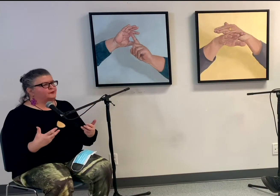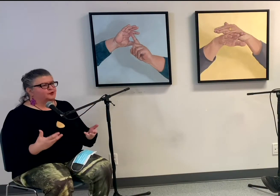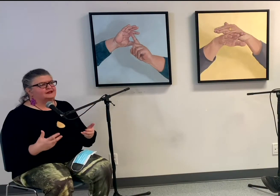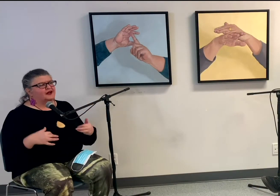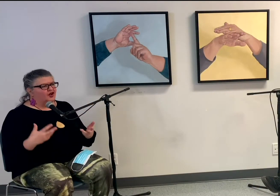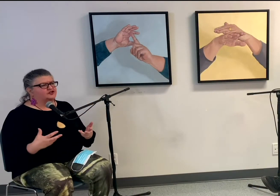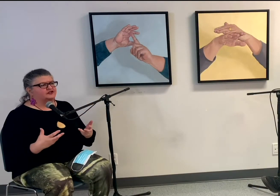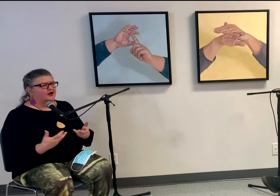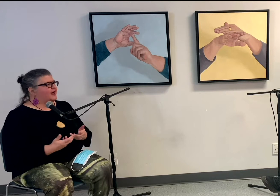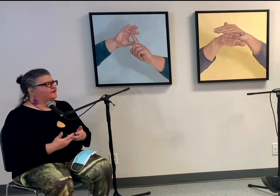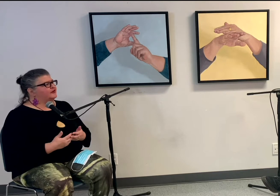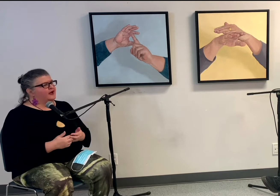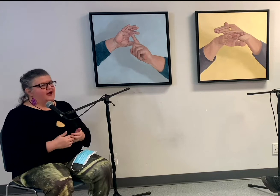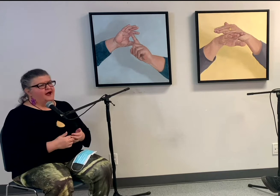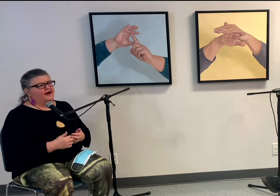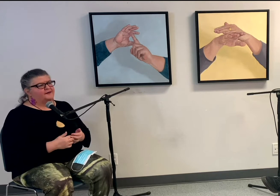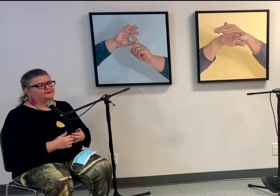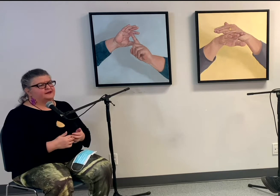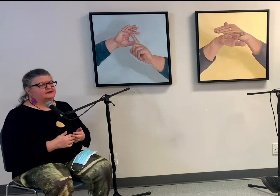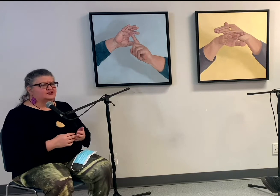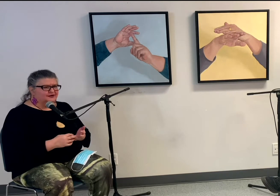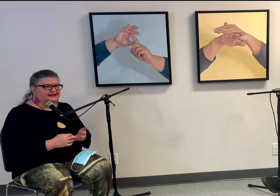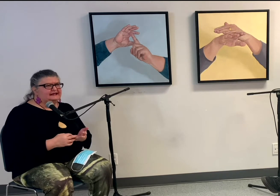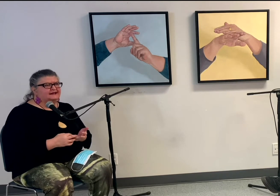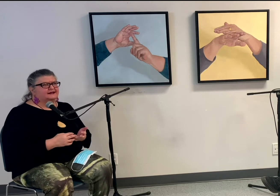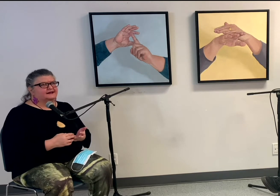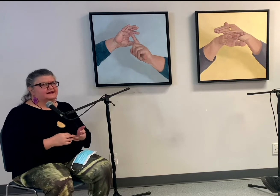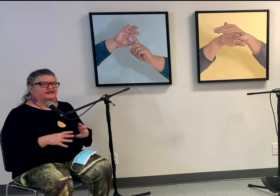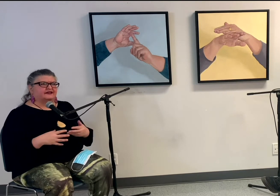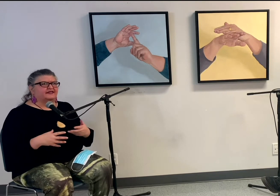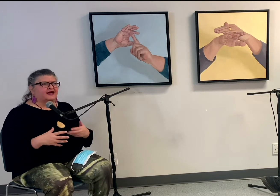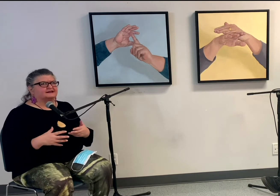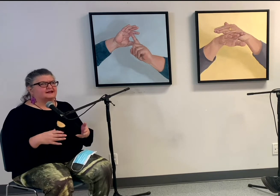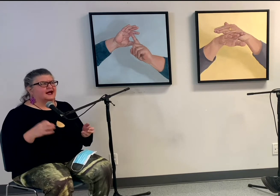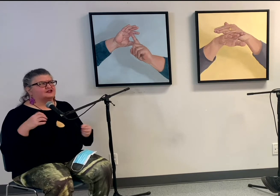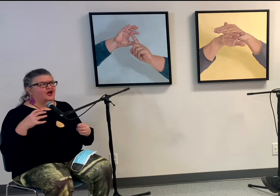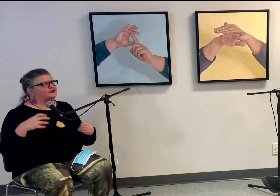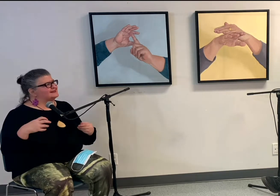community, and culture that we have, um, it's unique in that, it's not just a